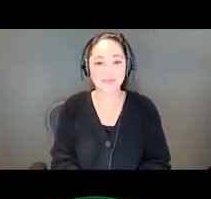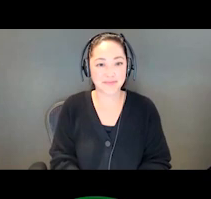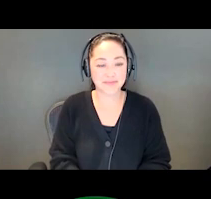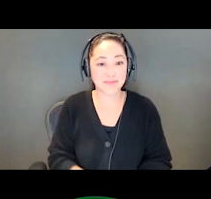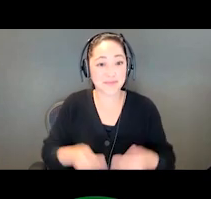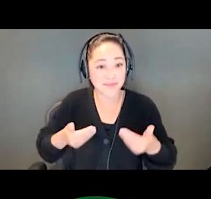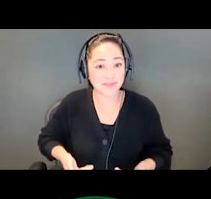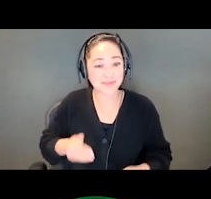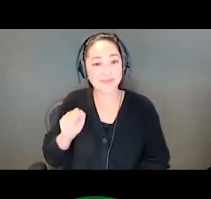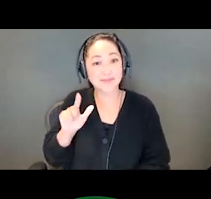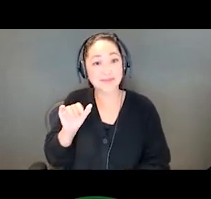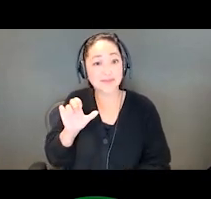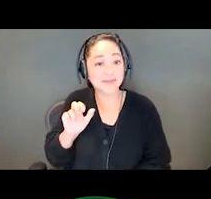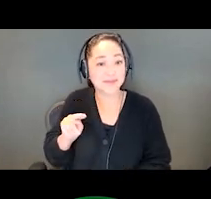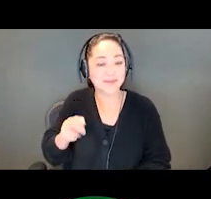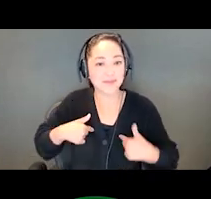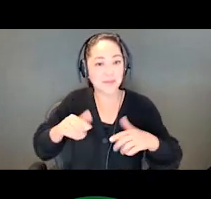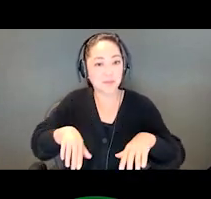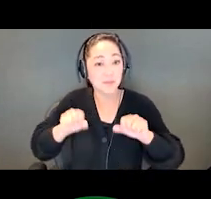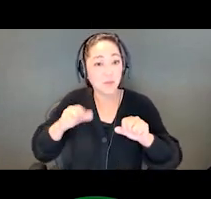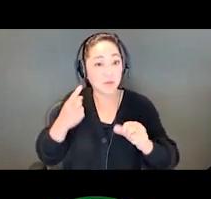name is Alison and I will be your host for today.